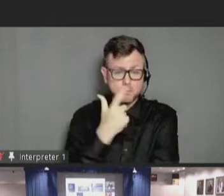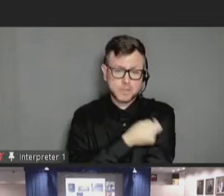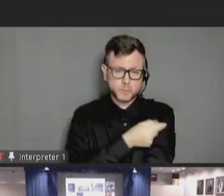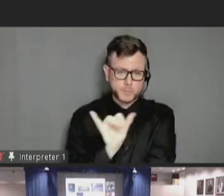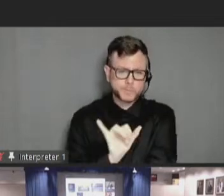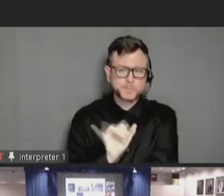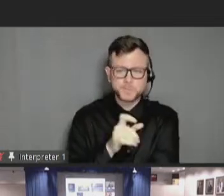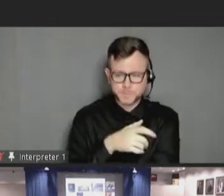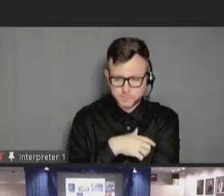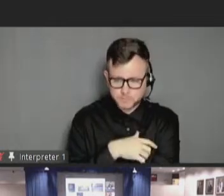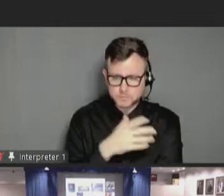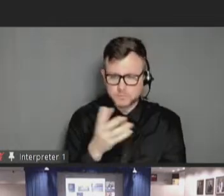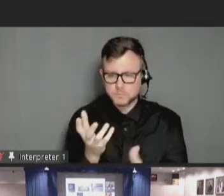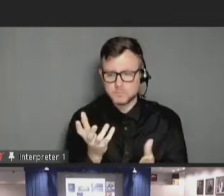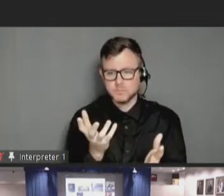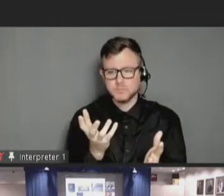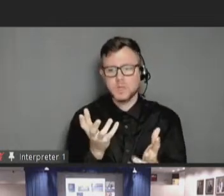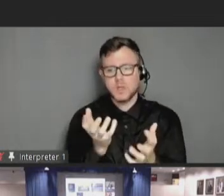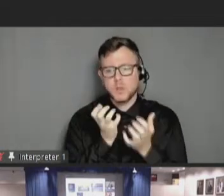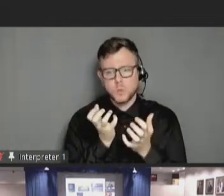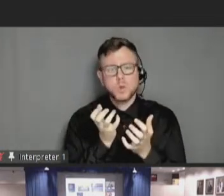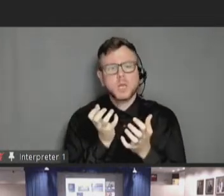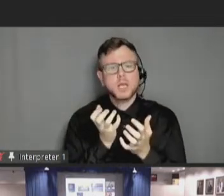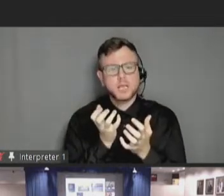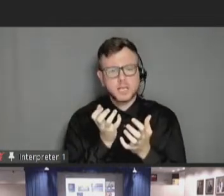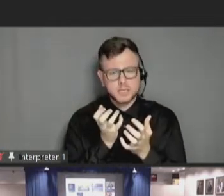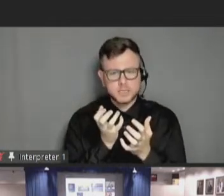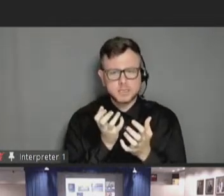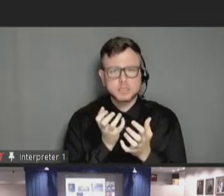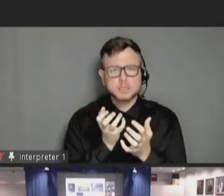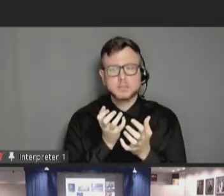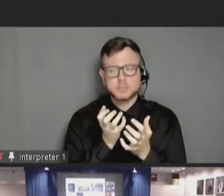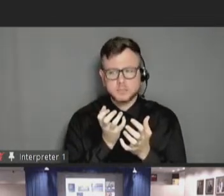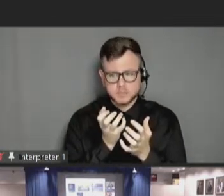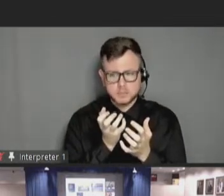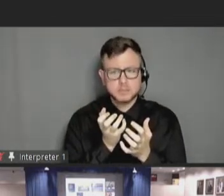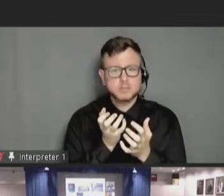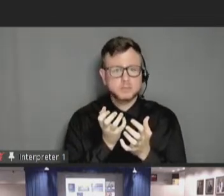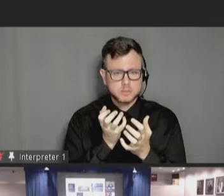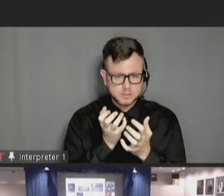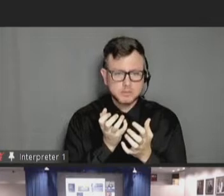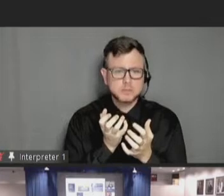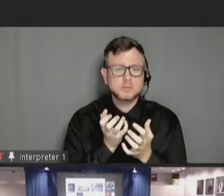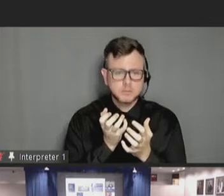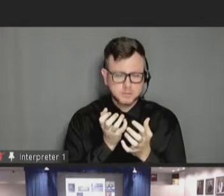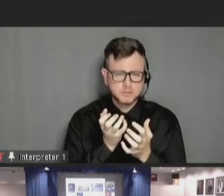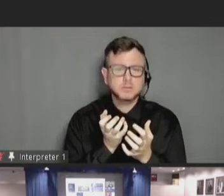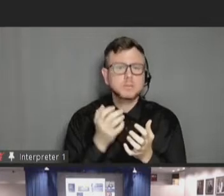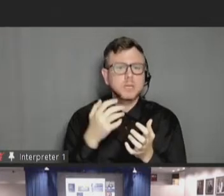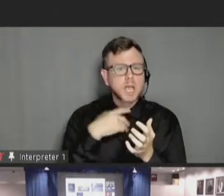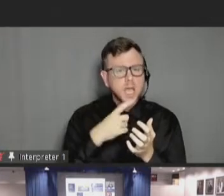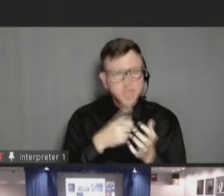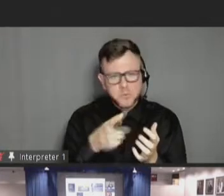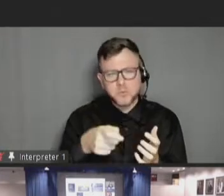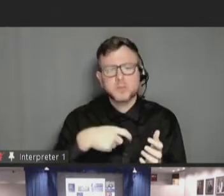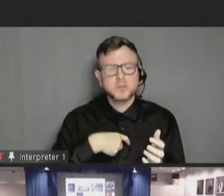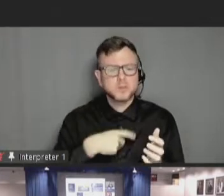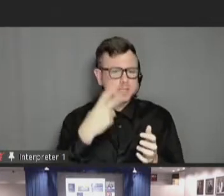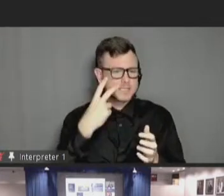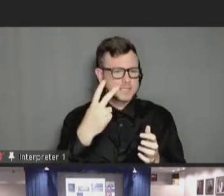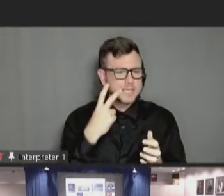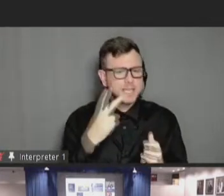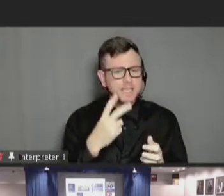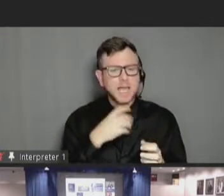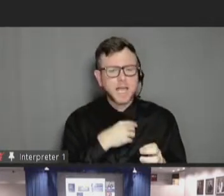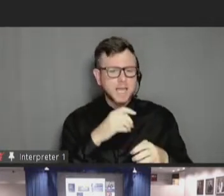I want to point out some of these important and valuable levers or infrastructure assets that